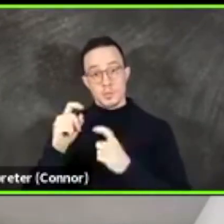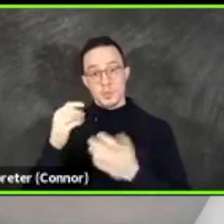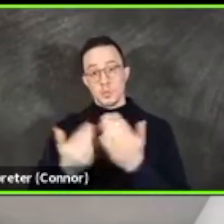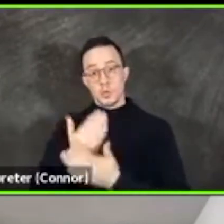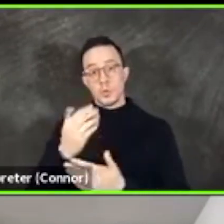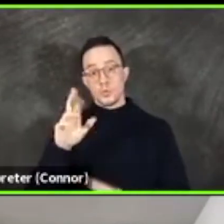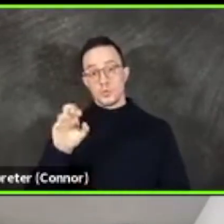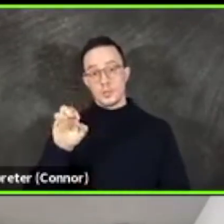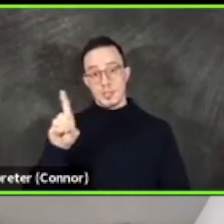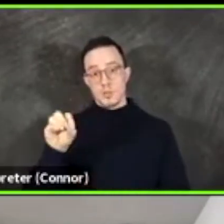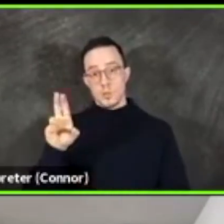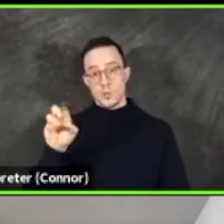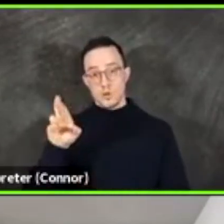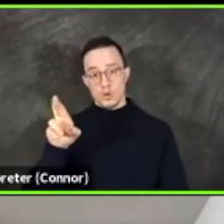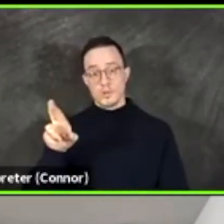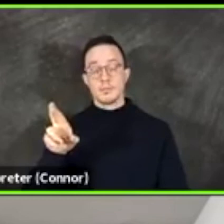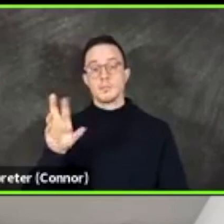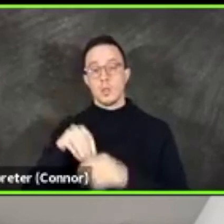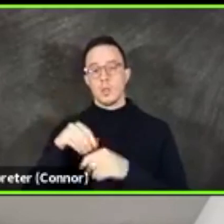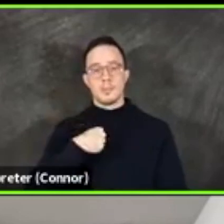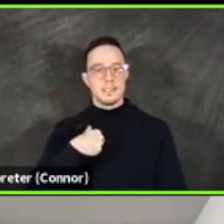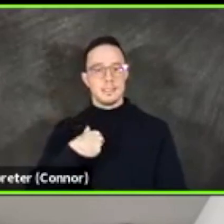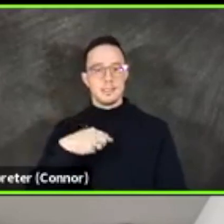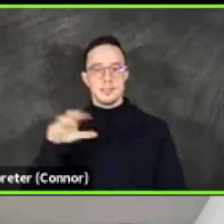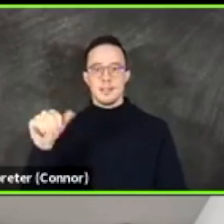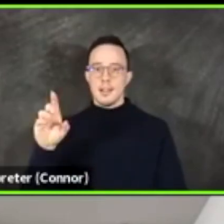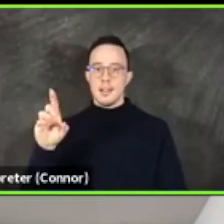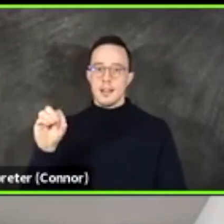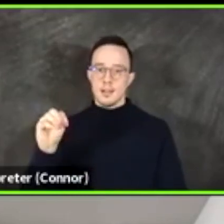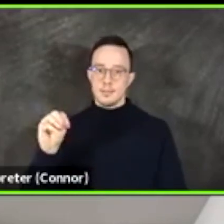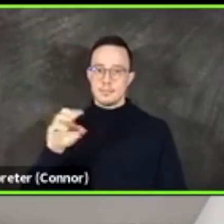AND ZACH, WHO ARE WORKING AS WITH ALL OF US TO FIND WAYS TO --